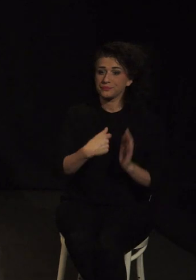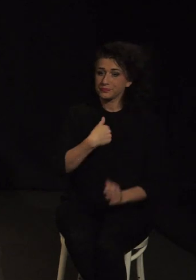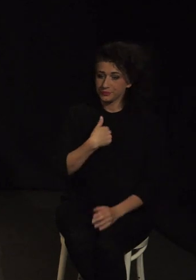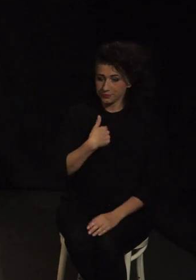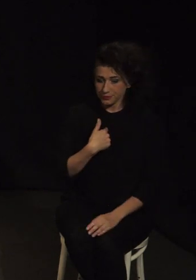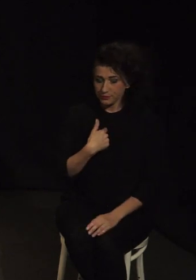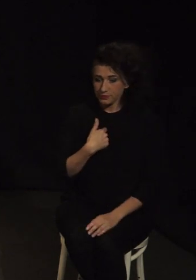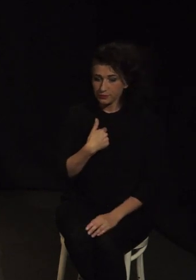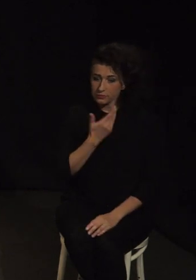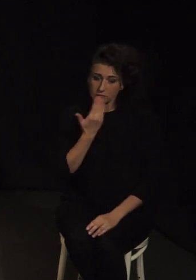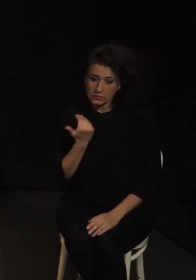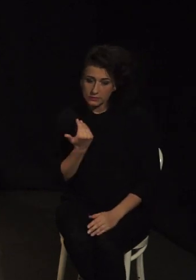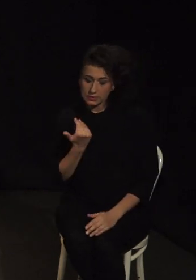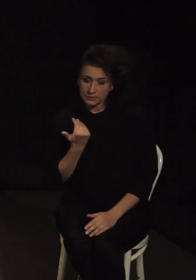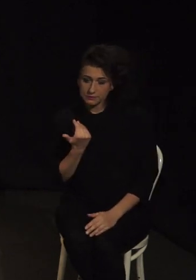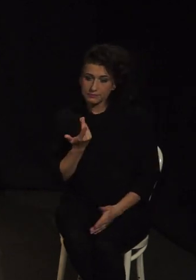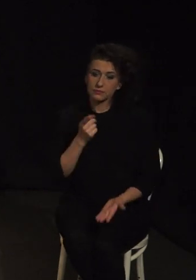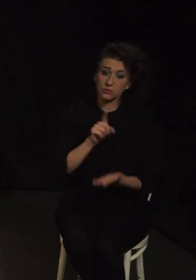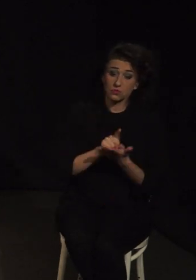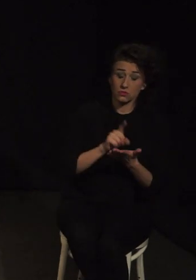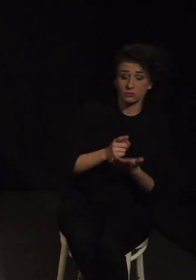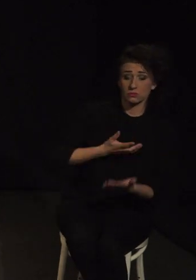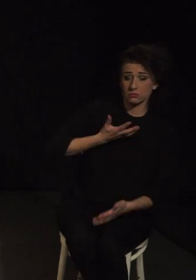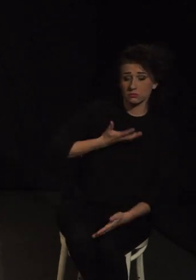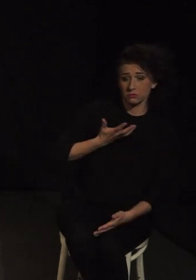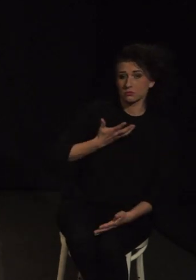I don't know if the viewers could feel it,